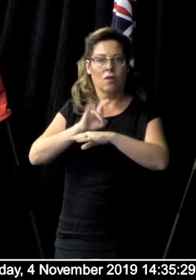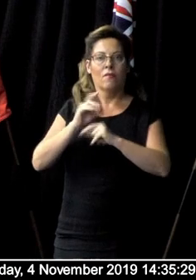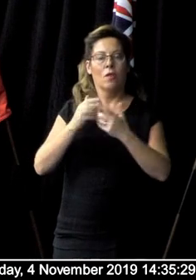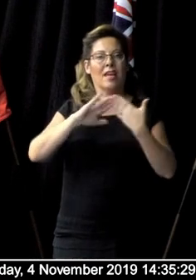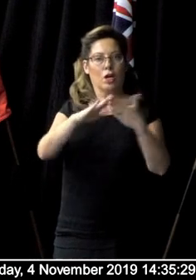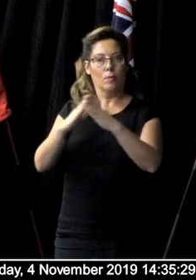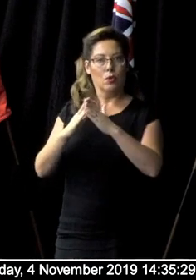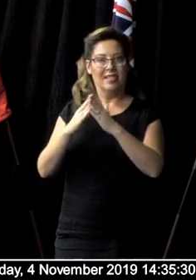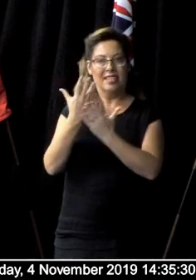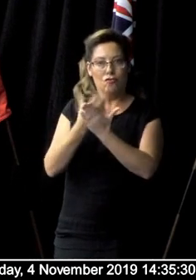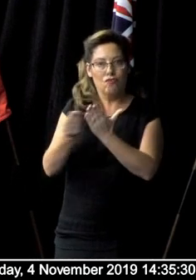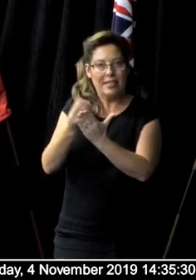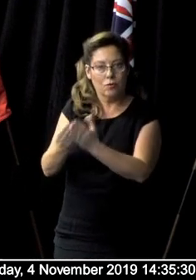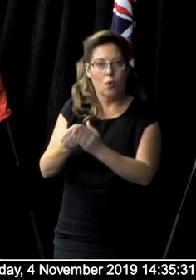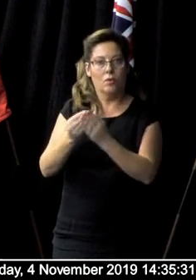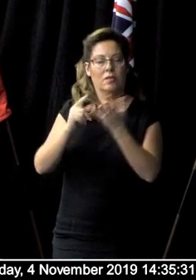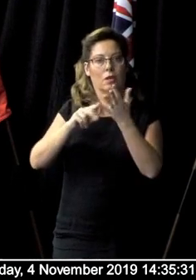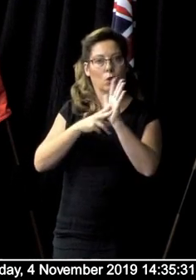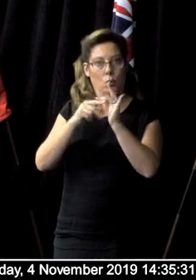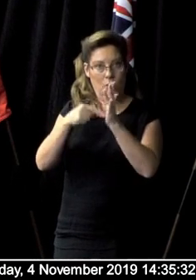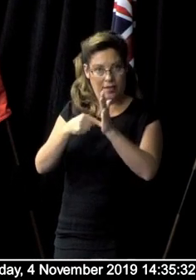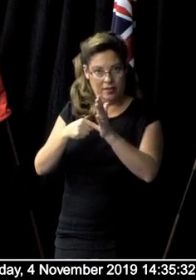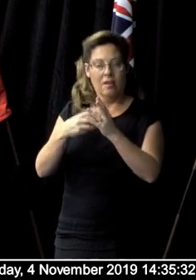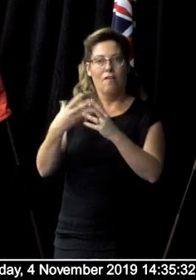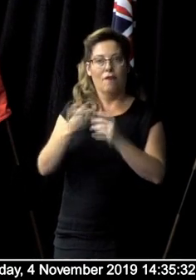And have you held that role since July 2010? Yes.